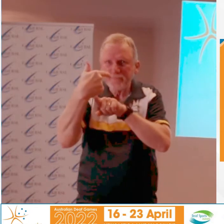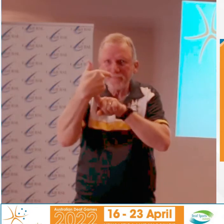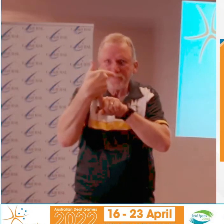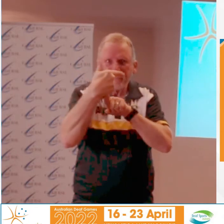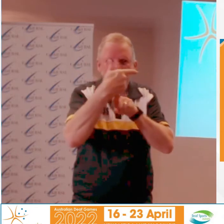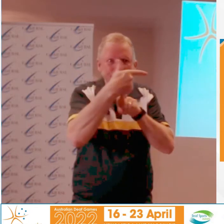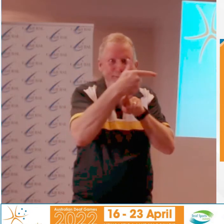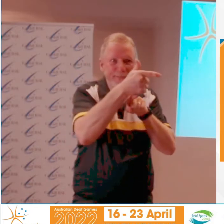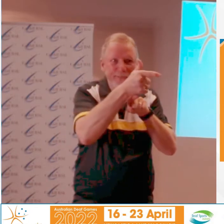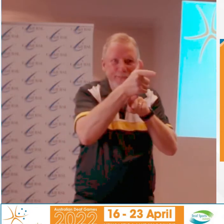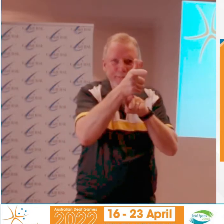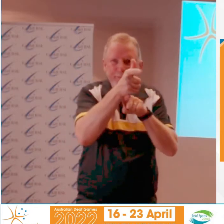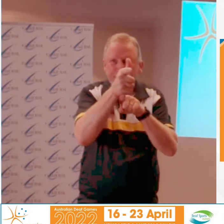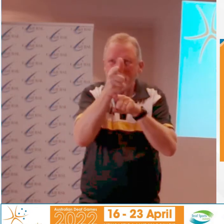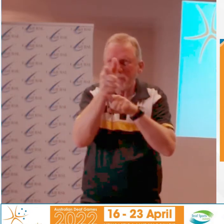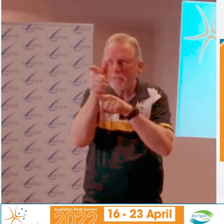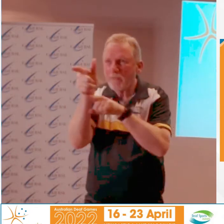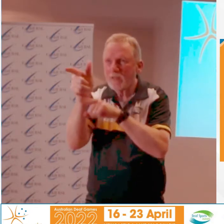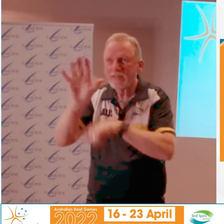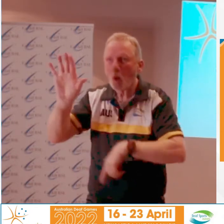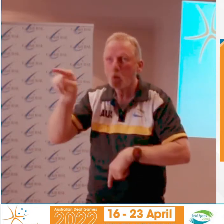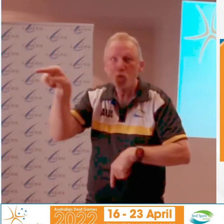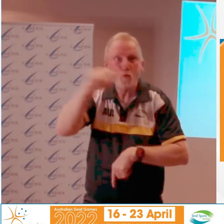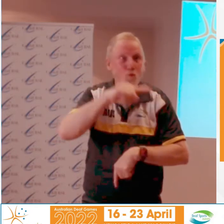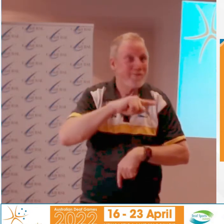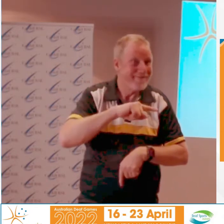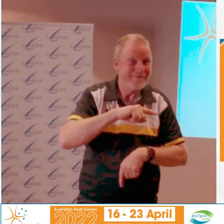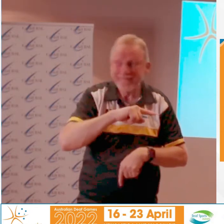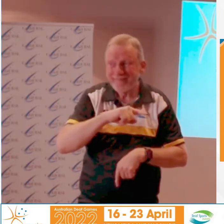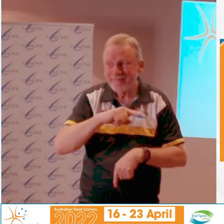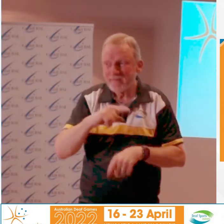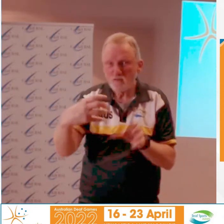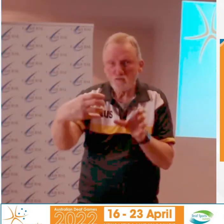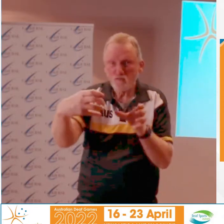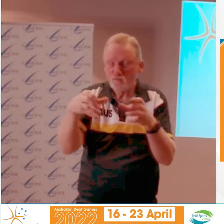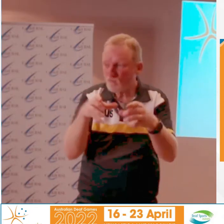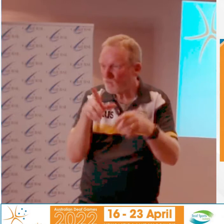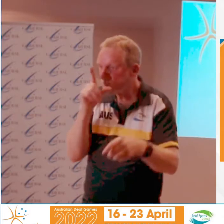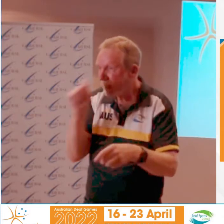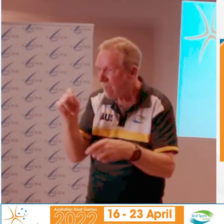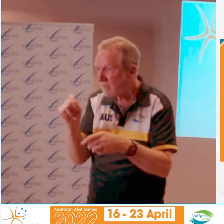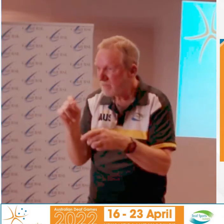point the camera around maybe hand it around the bridge so there's a phone we'll have a look who's